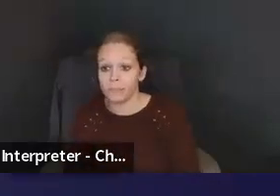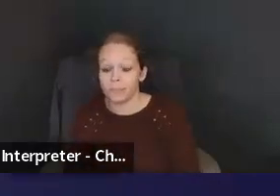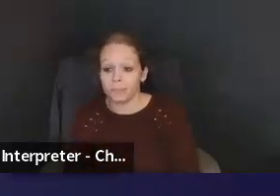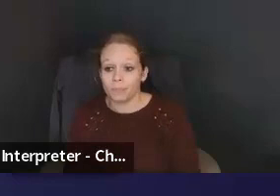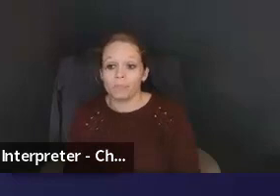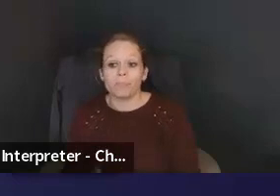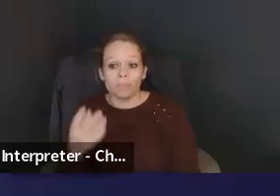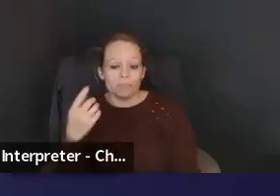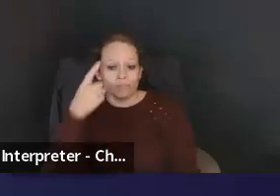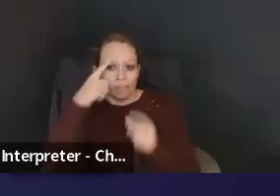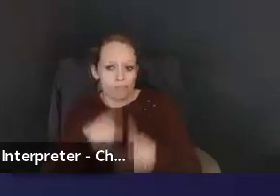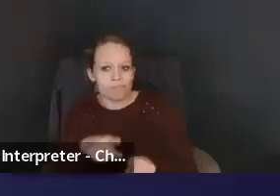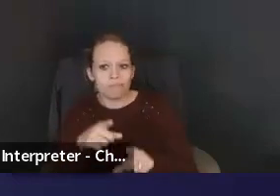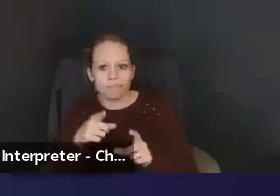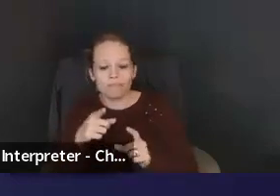Dr. Leslie: Yeah, I agree. And I can attest to that.